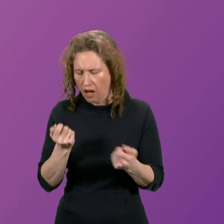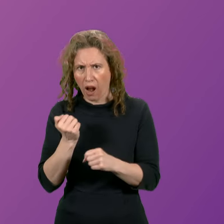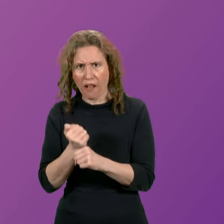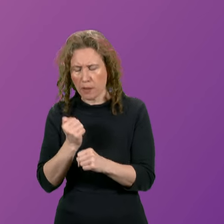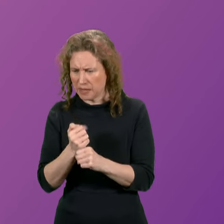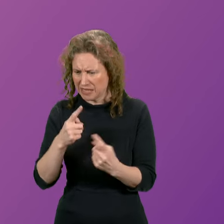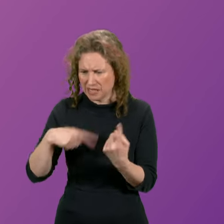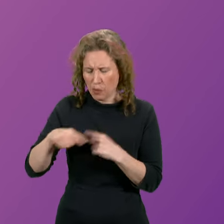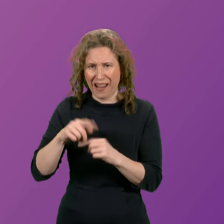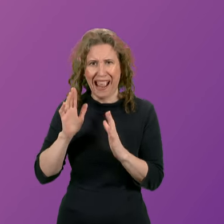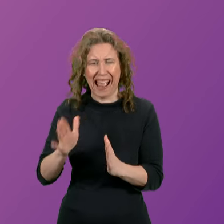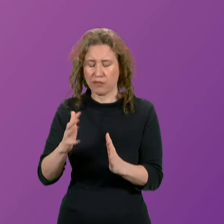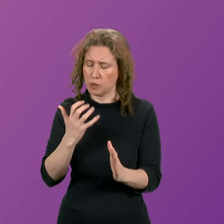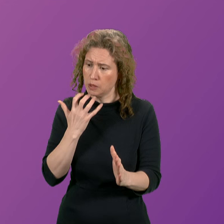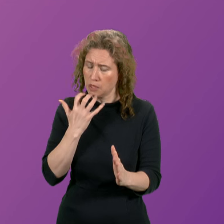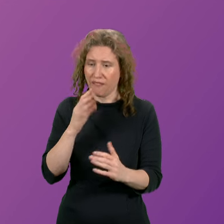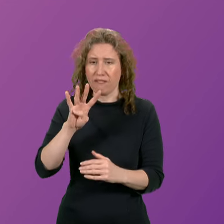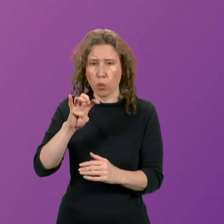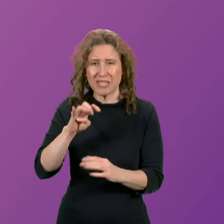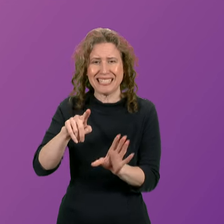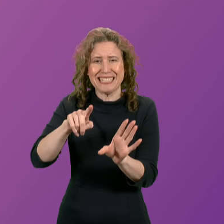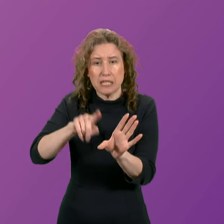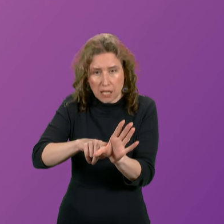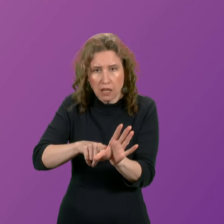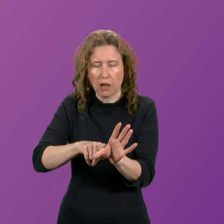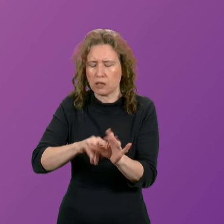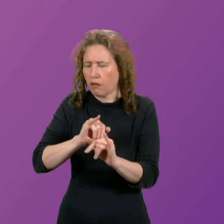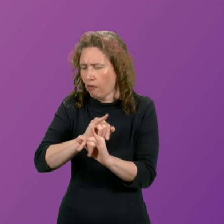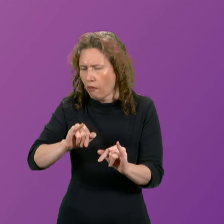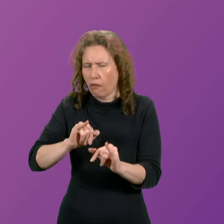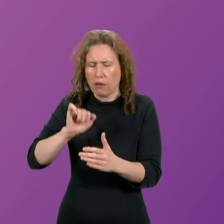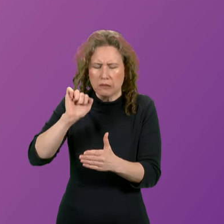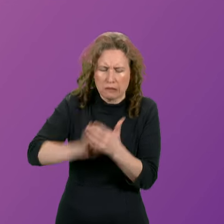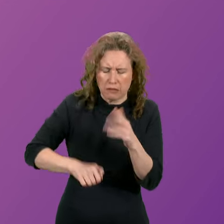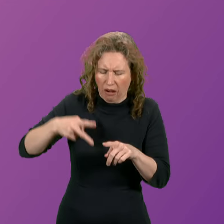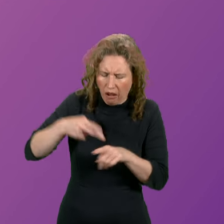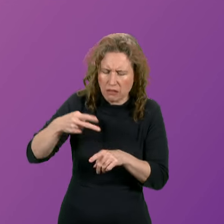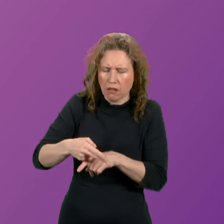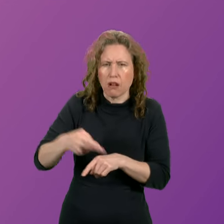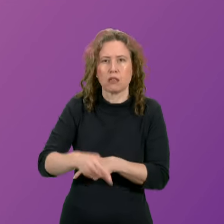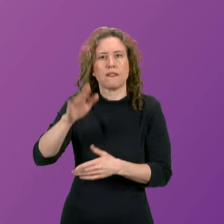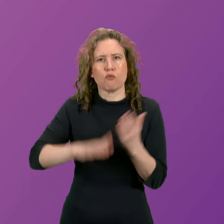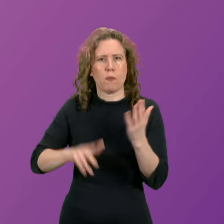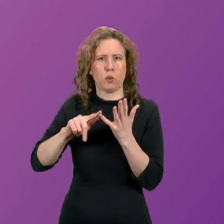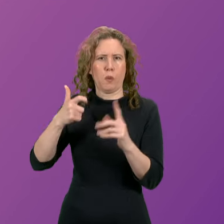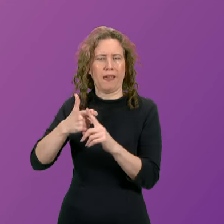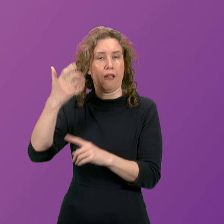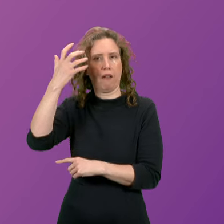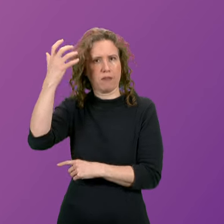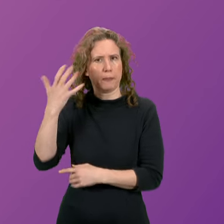to face up to 14 years of punishing austerity from the United Kingdom Government. I am having to lead